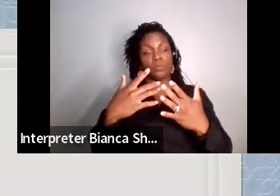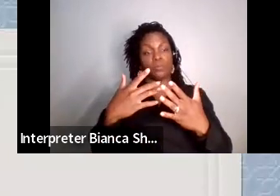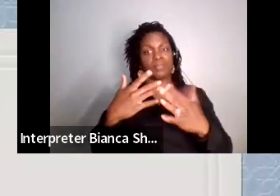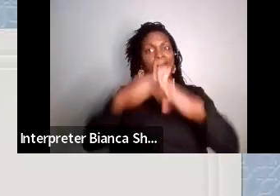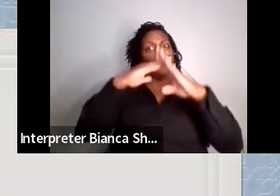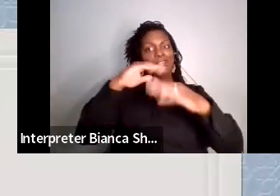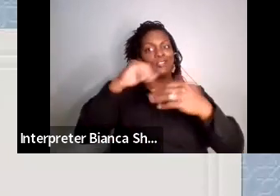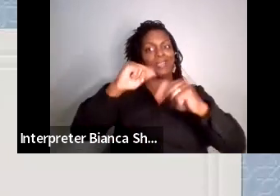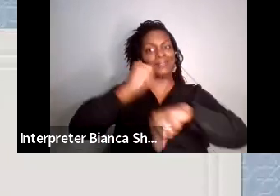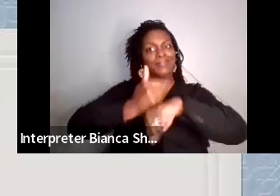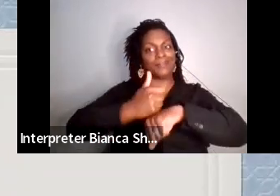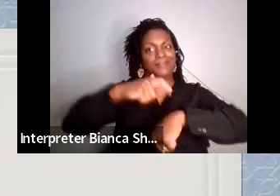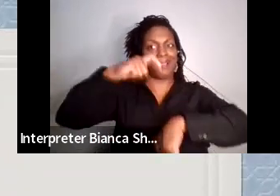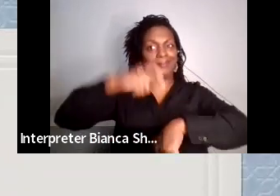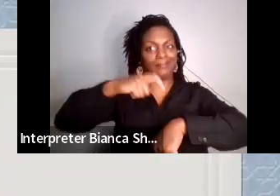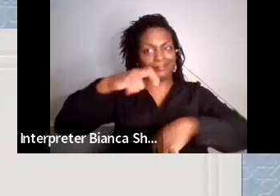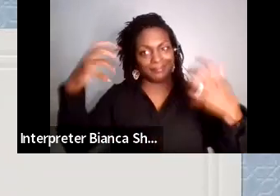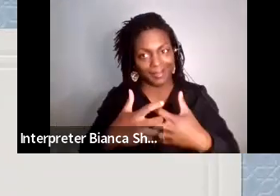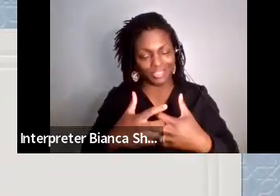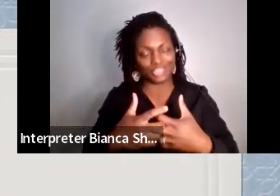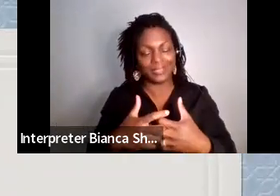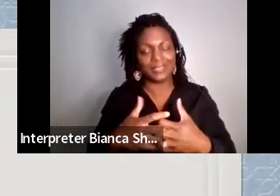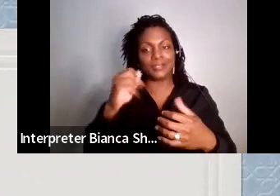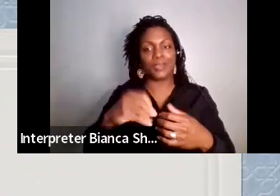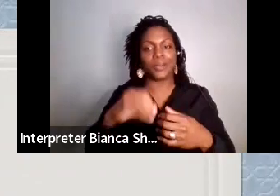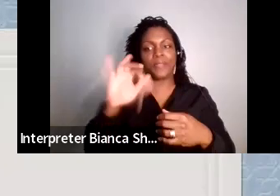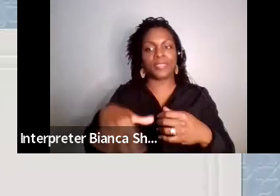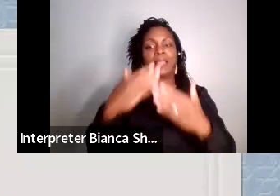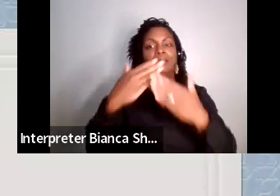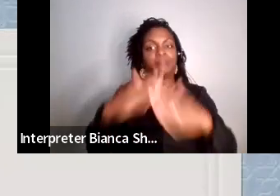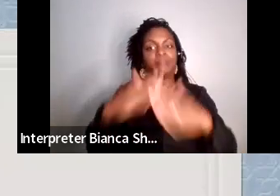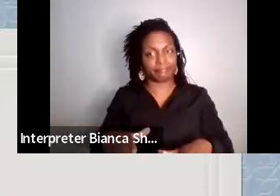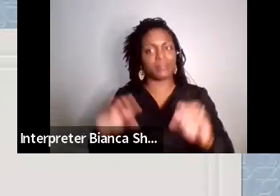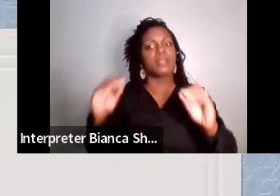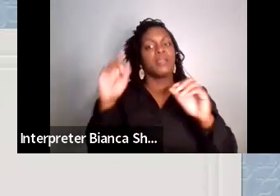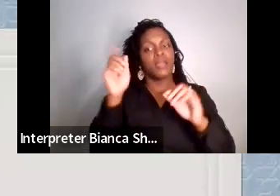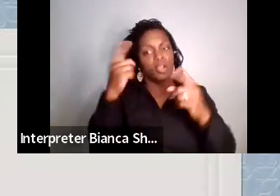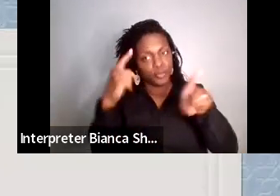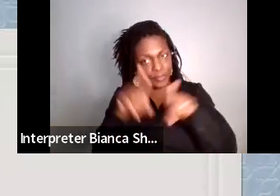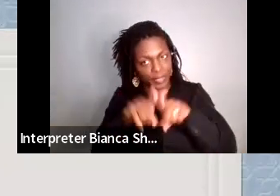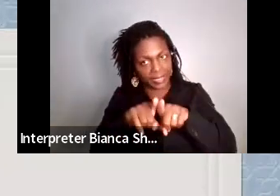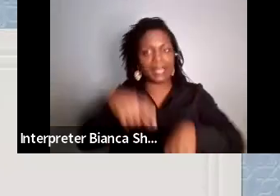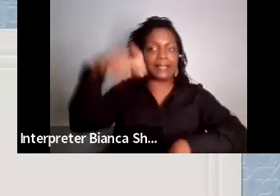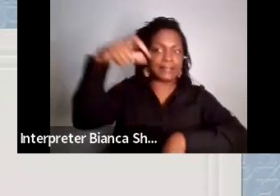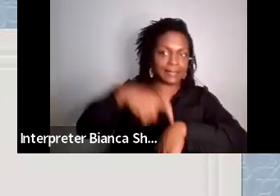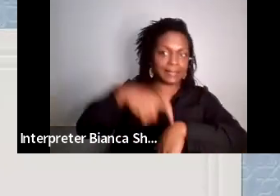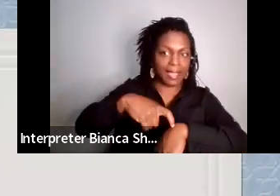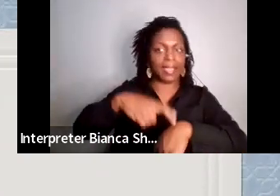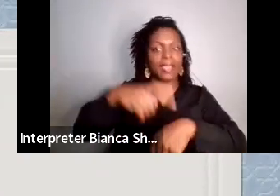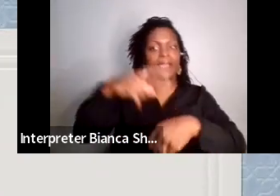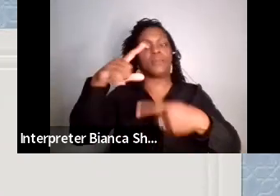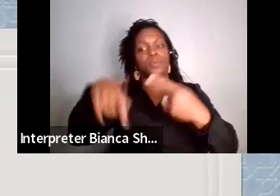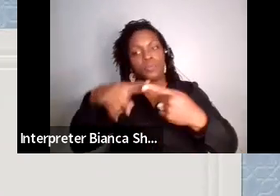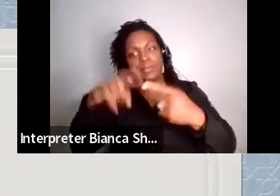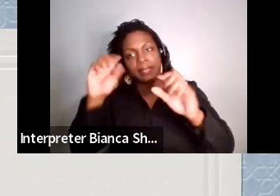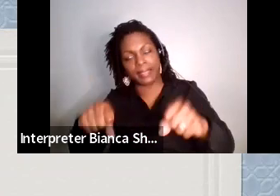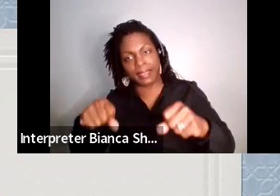schedules. Now both parties must agree on that time, and they again the mode of communication.